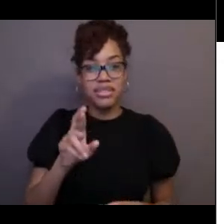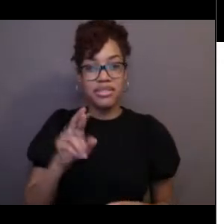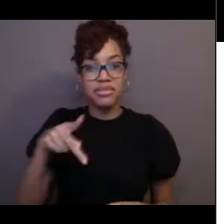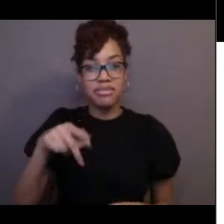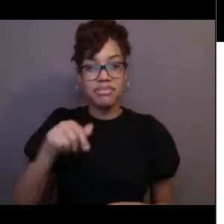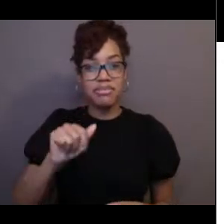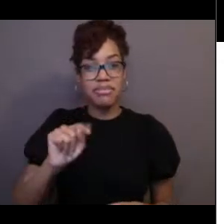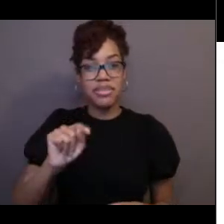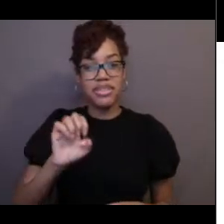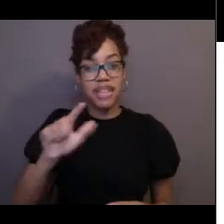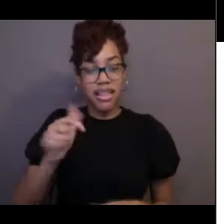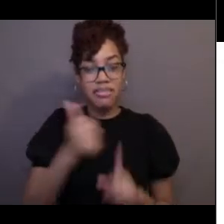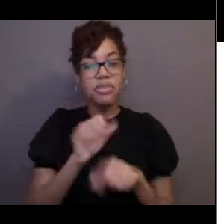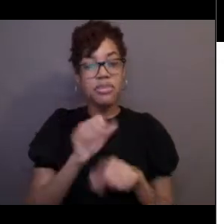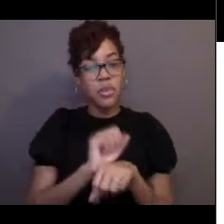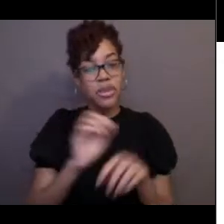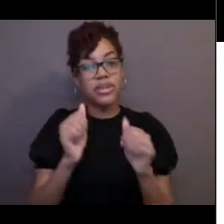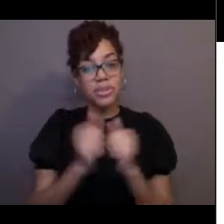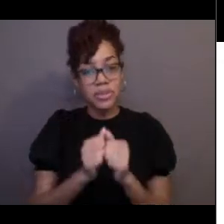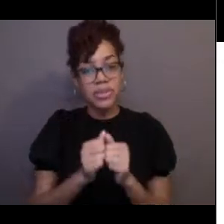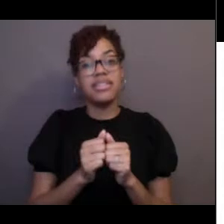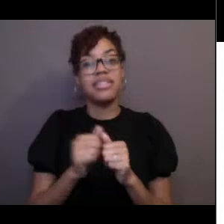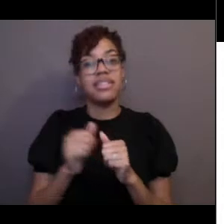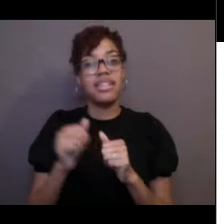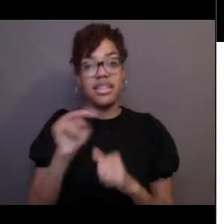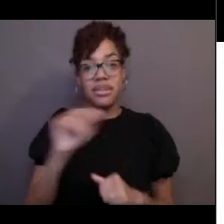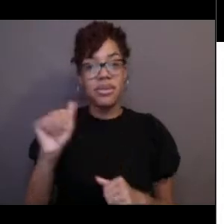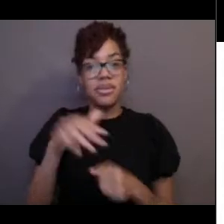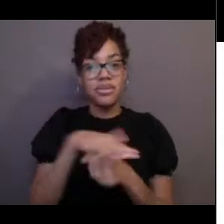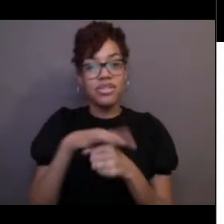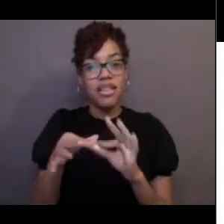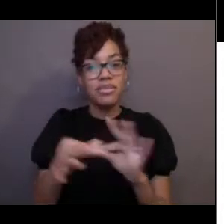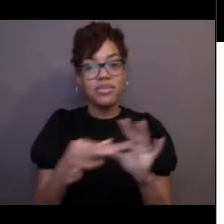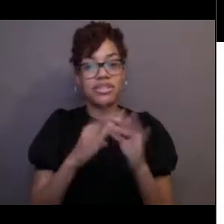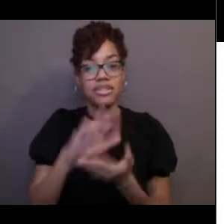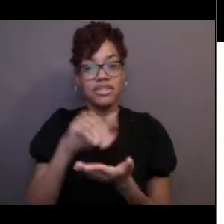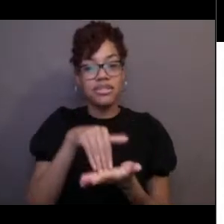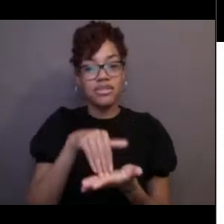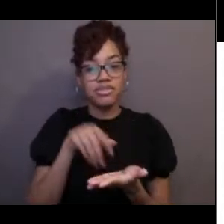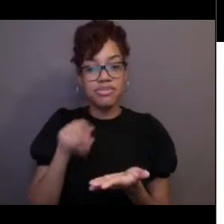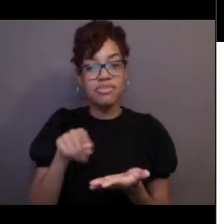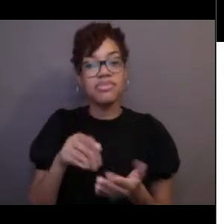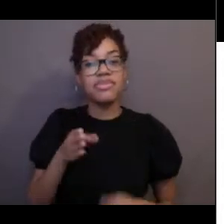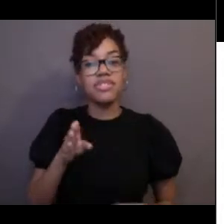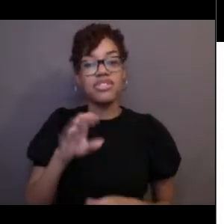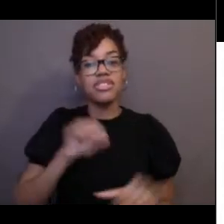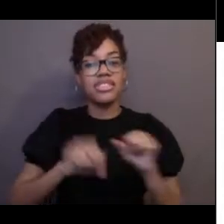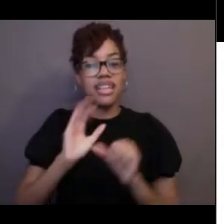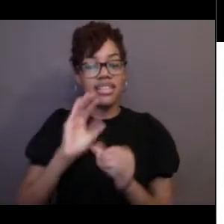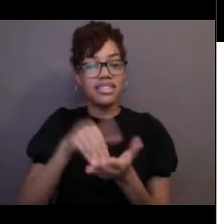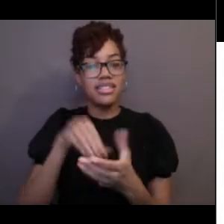here in Woods Hole, Massachusetts where I am as well. Now, while we'll be talking about NOAA's role in sea turtle research,